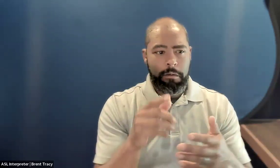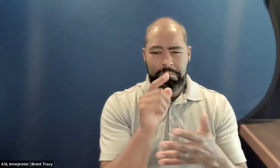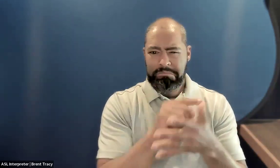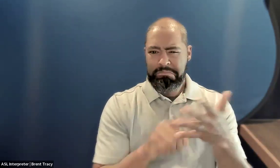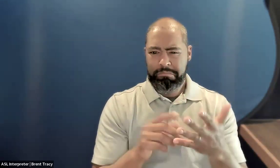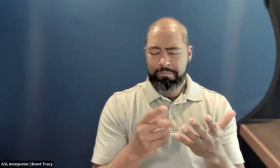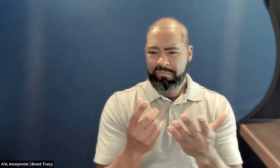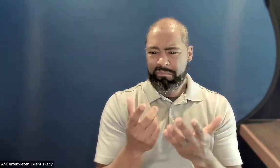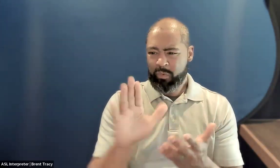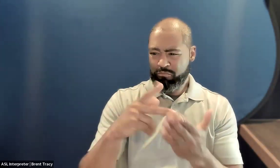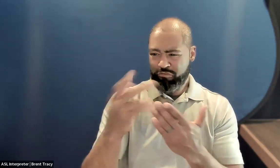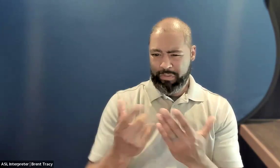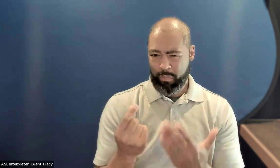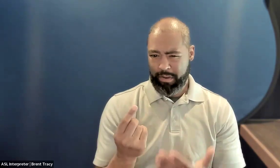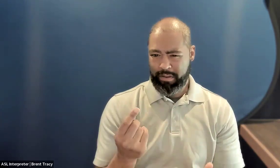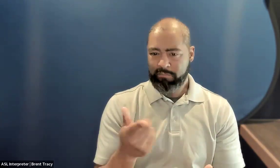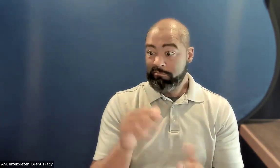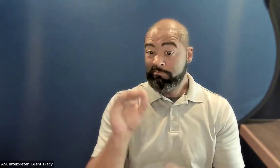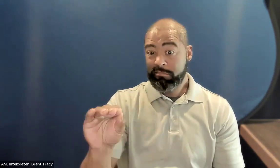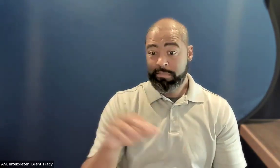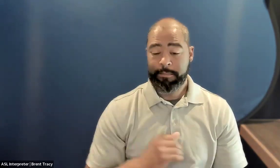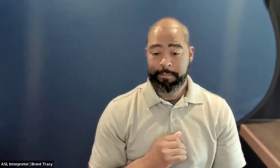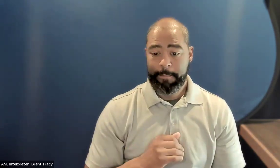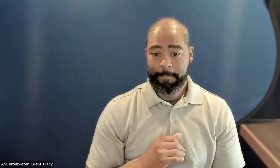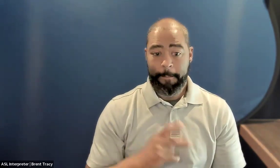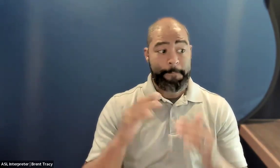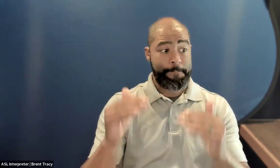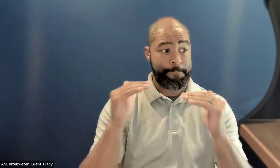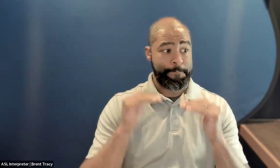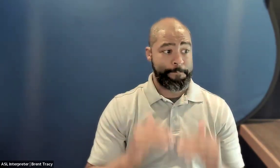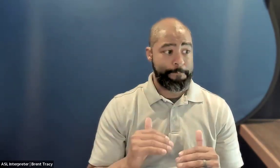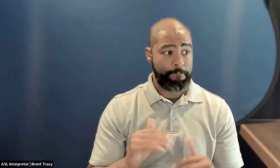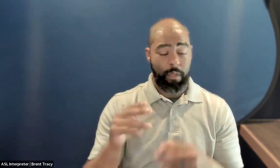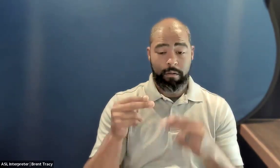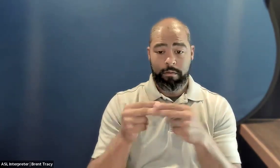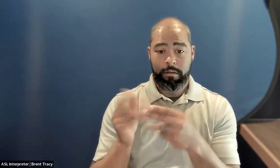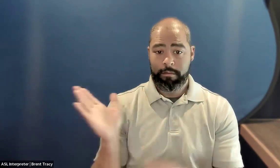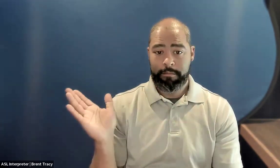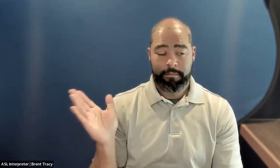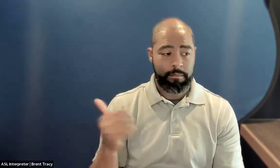This slide shows a some examples of what some of those user